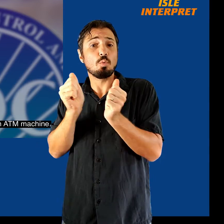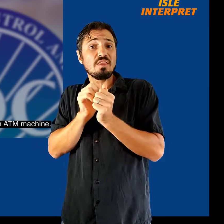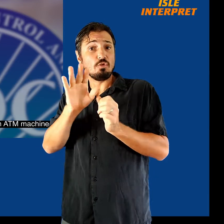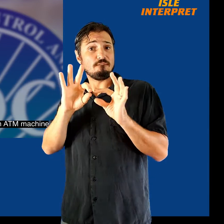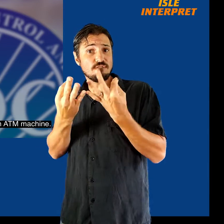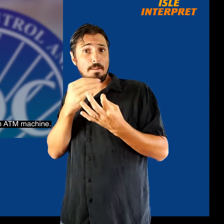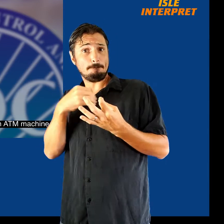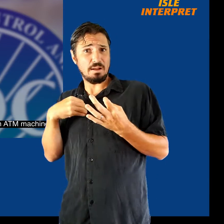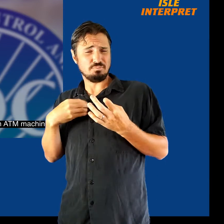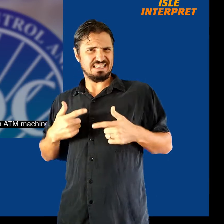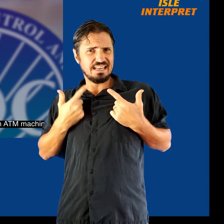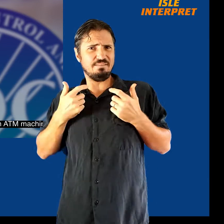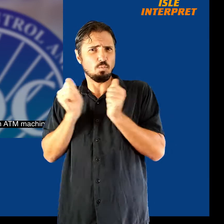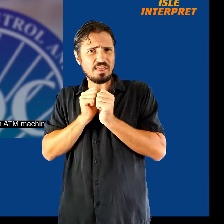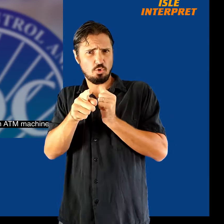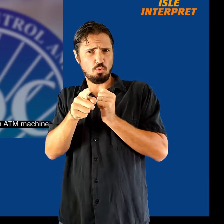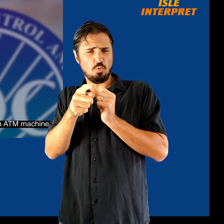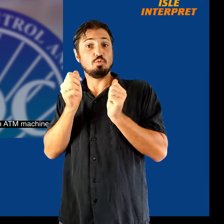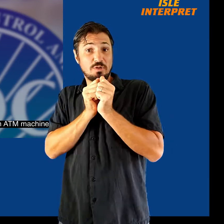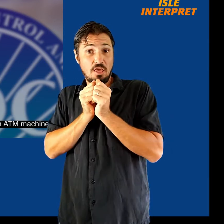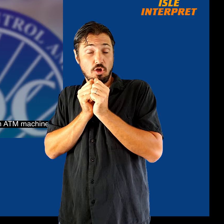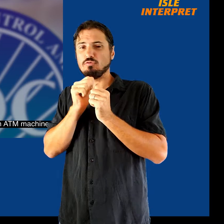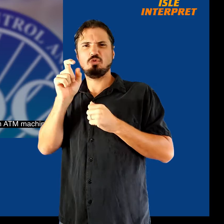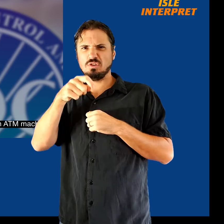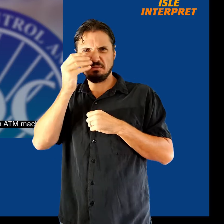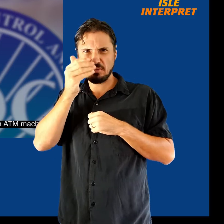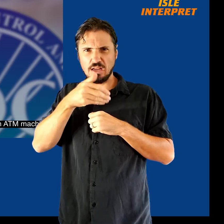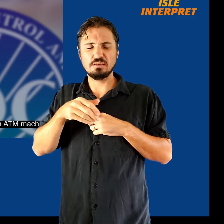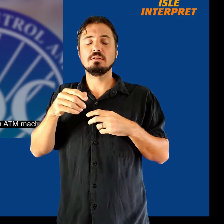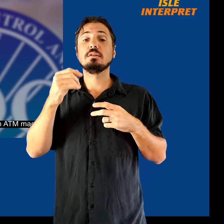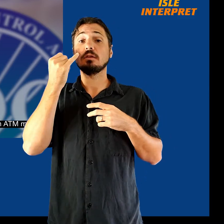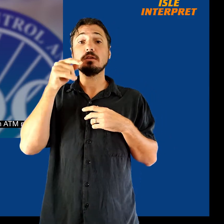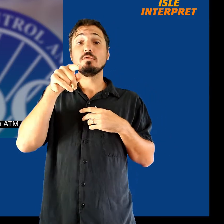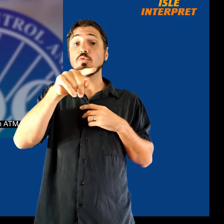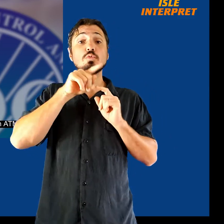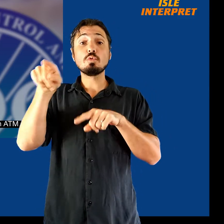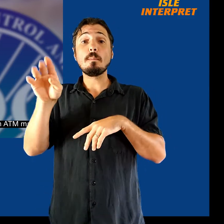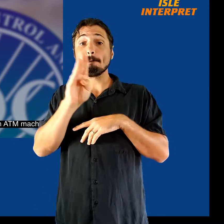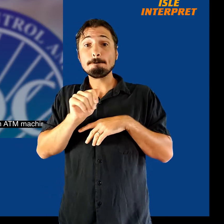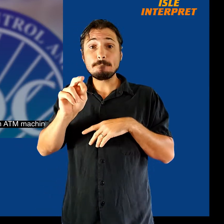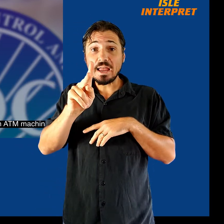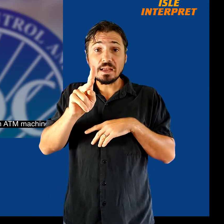When you are entering a bank or other financial institution, or while using an ATM machine.